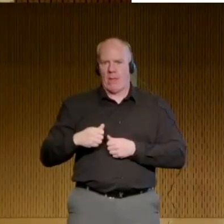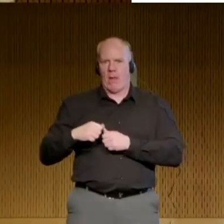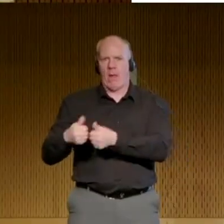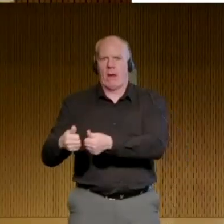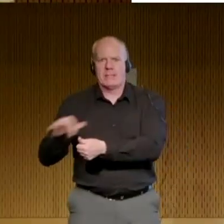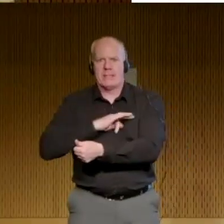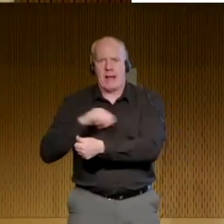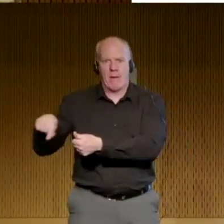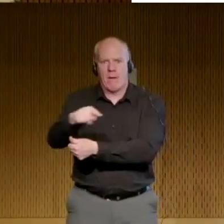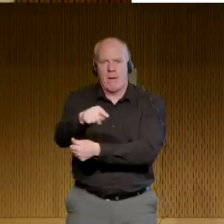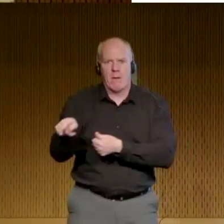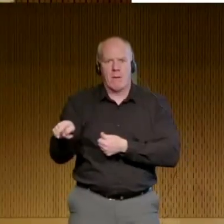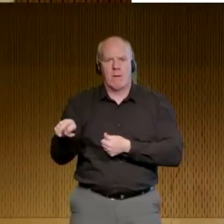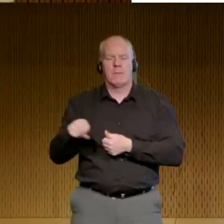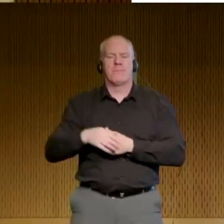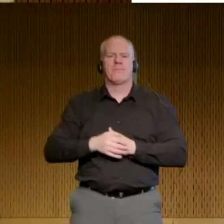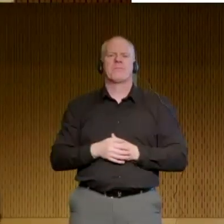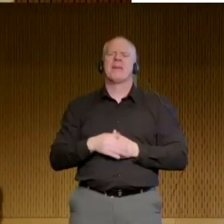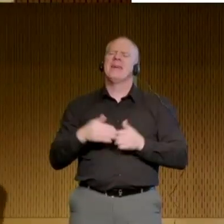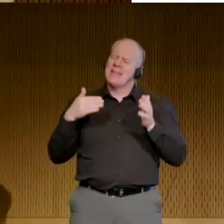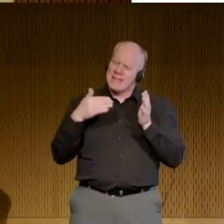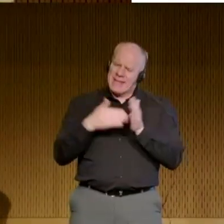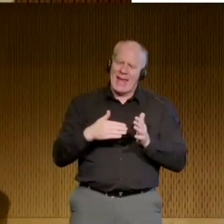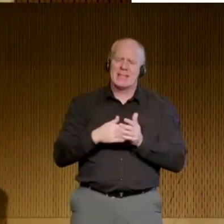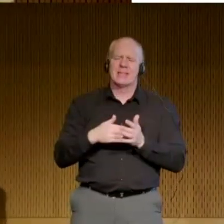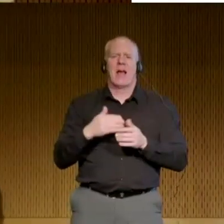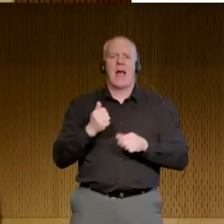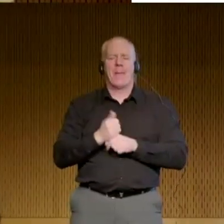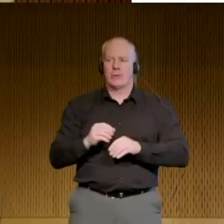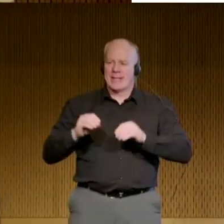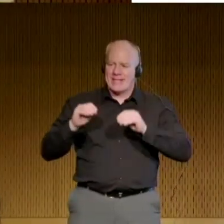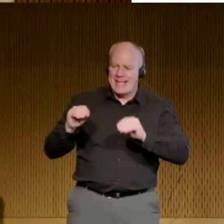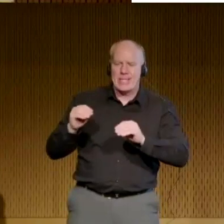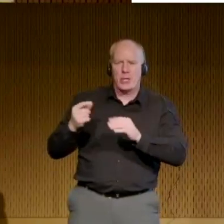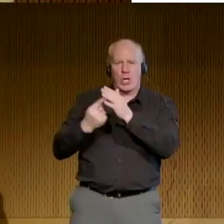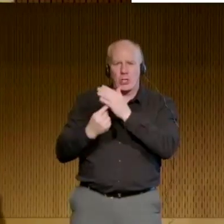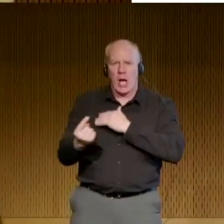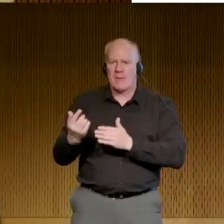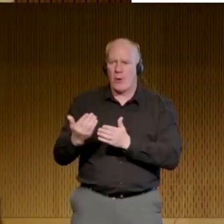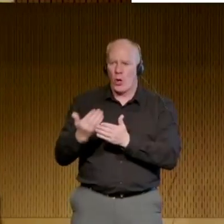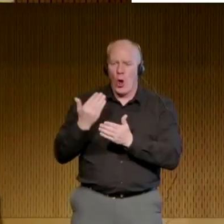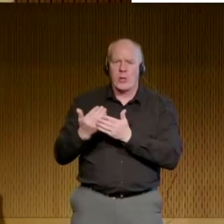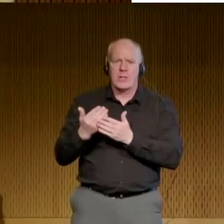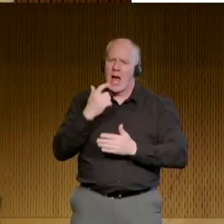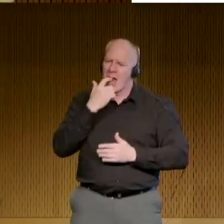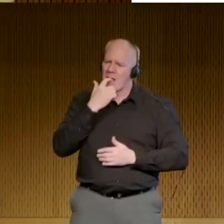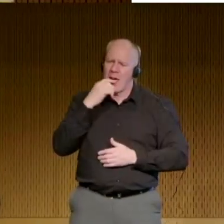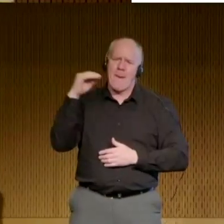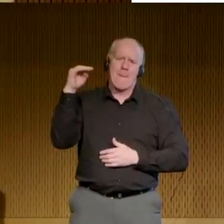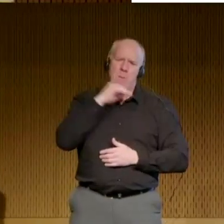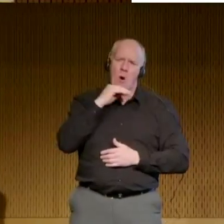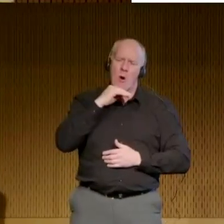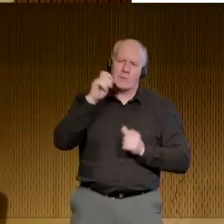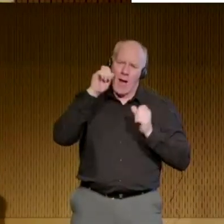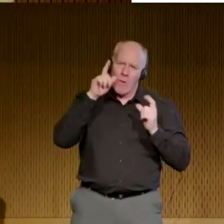between people having time to teach learners autonomy. It is extremely important that we do